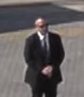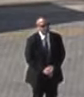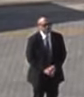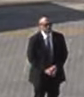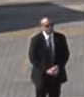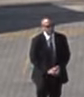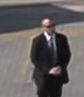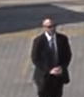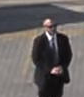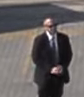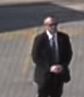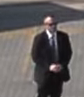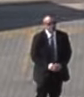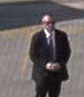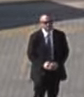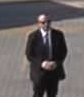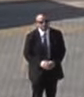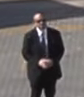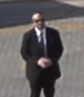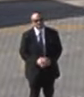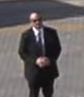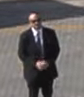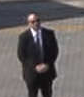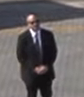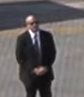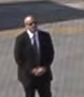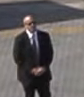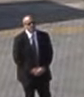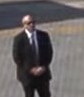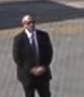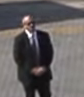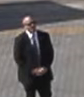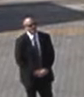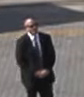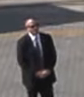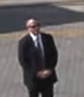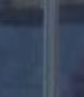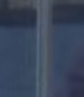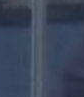over and over again, it's not a euphemism or something to say. It's because that is our team.